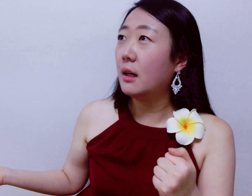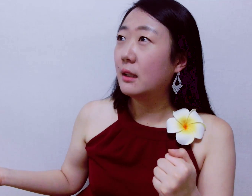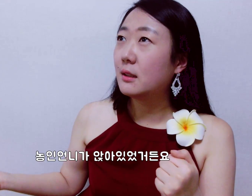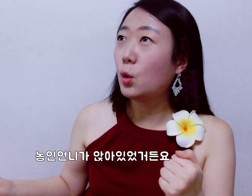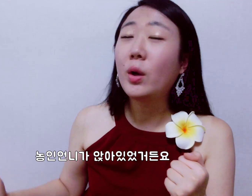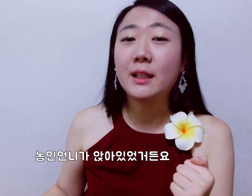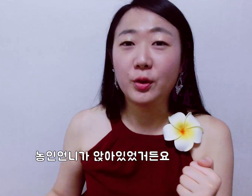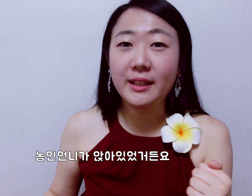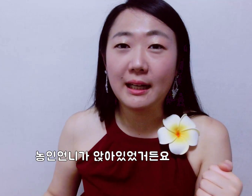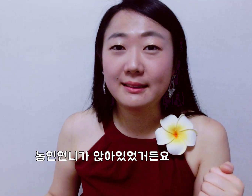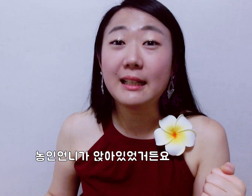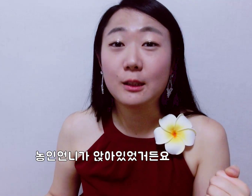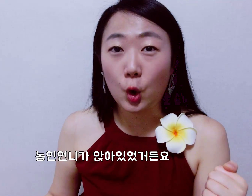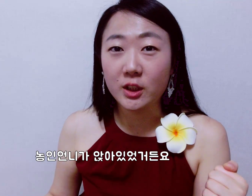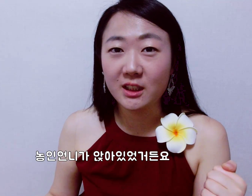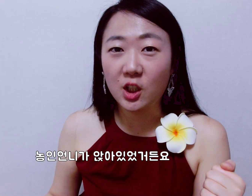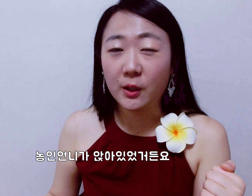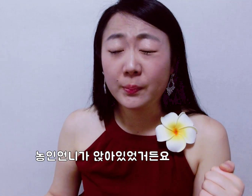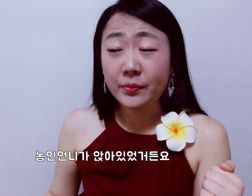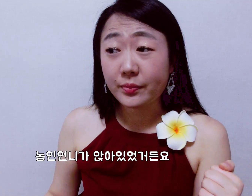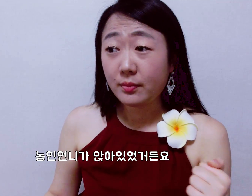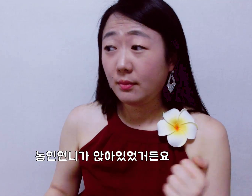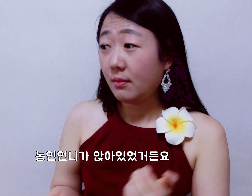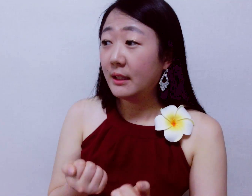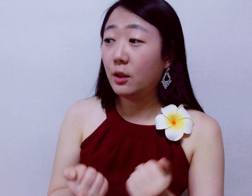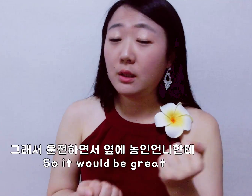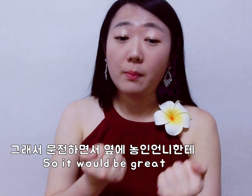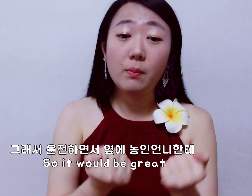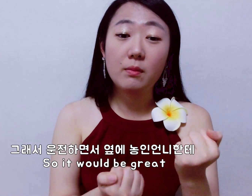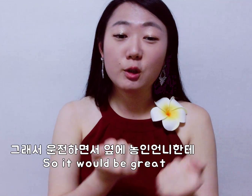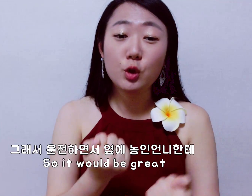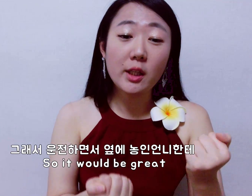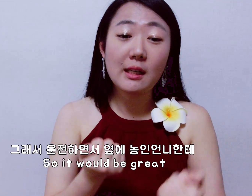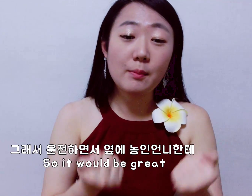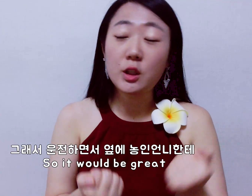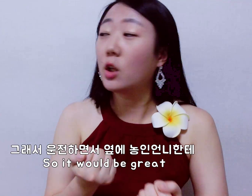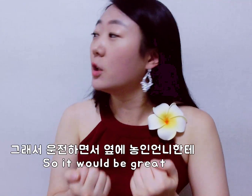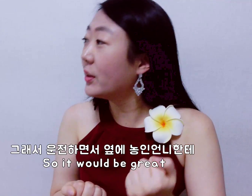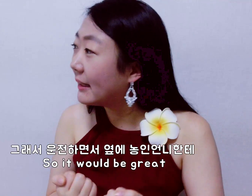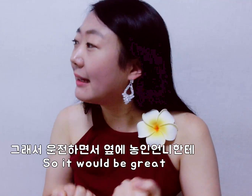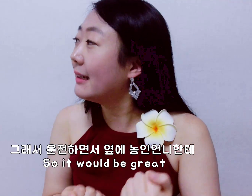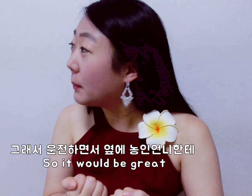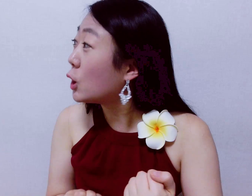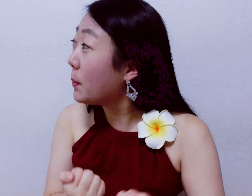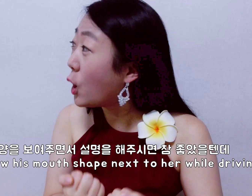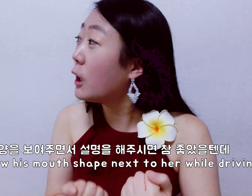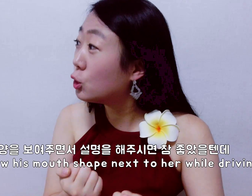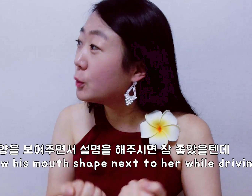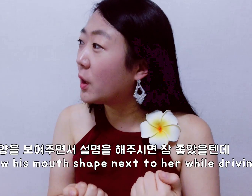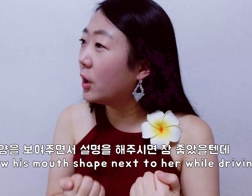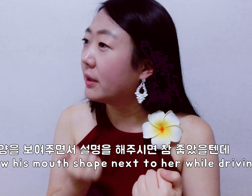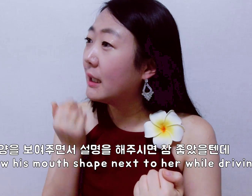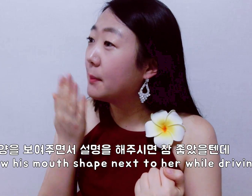너농인이야 are you deaf 전달하고나서 외국인이 막 열심히 길게적어서 after giving that letter to him he gave me long answer letter